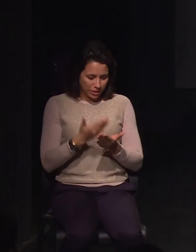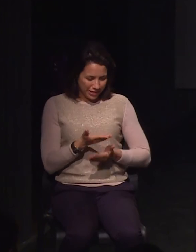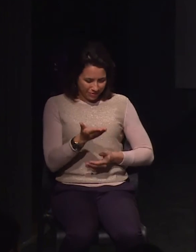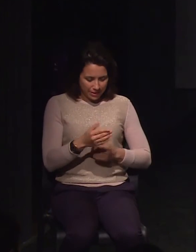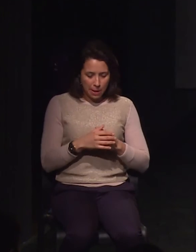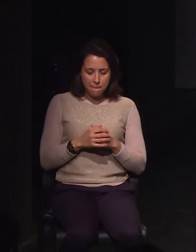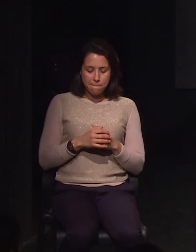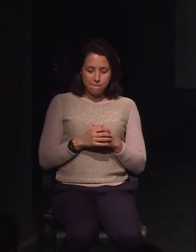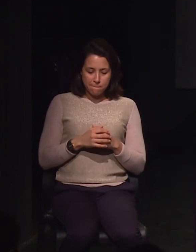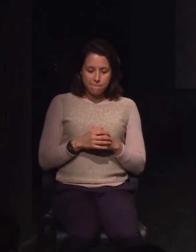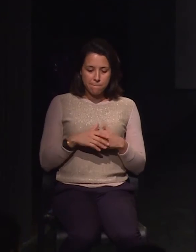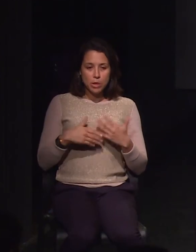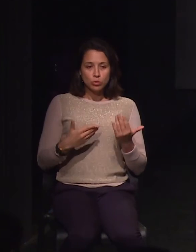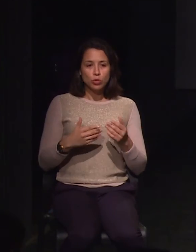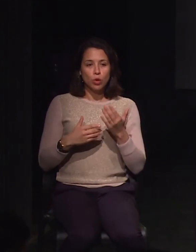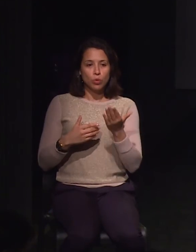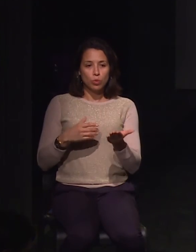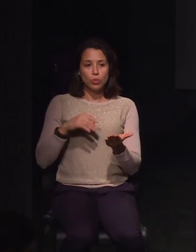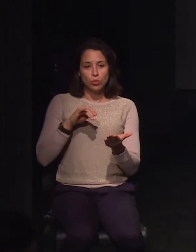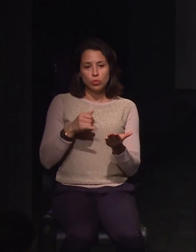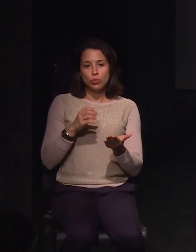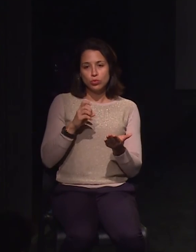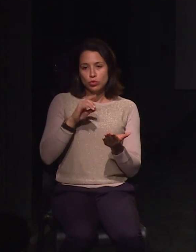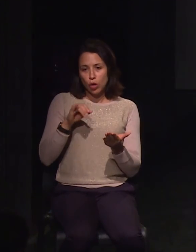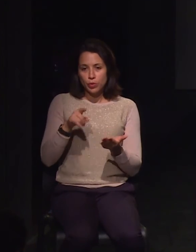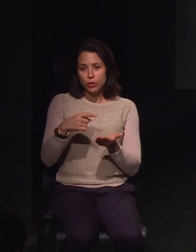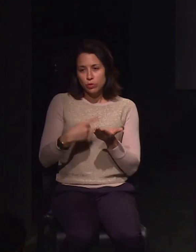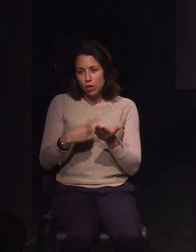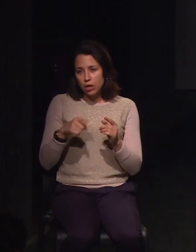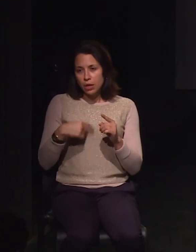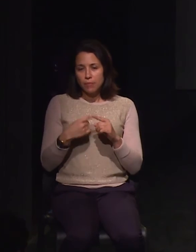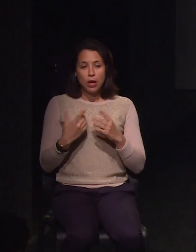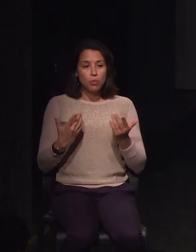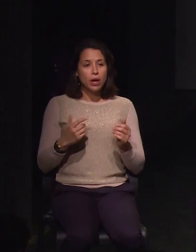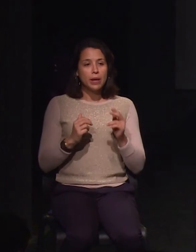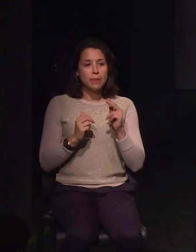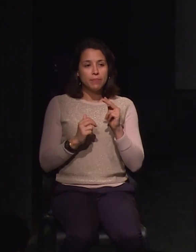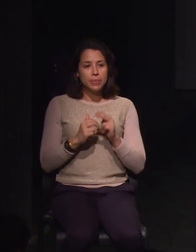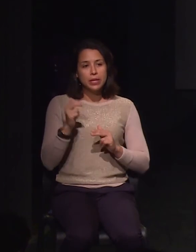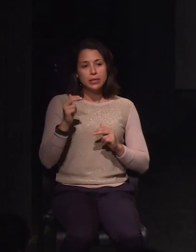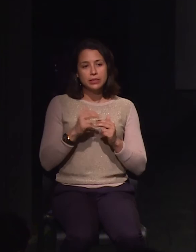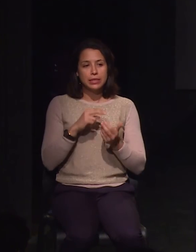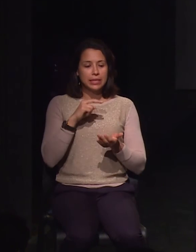And Jodi you talked about building the dance teacher repository and you make it happen,